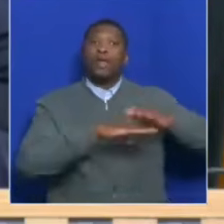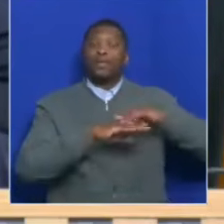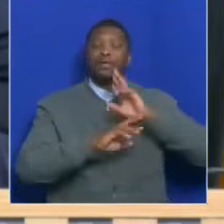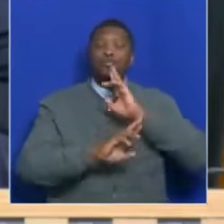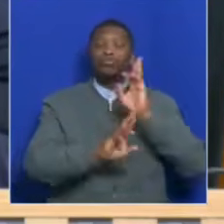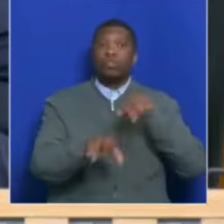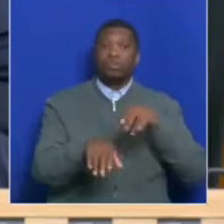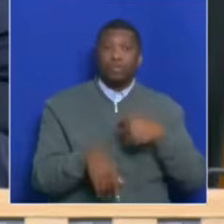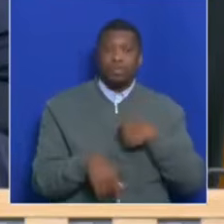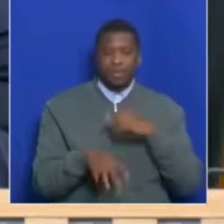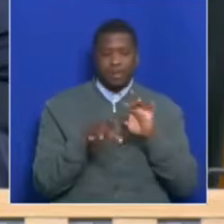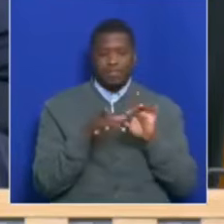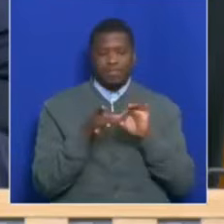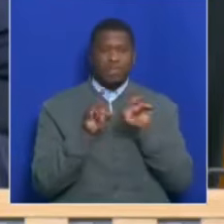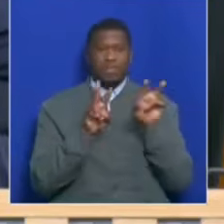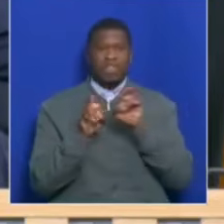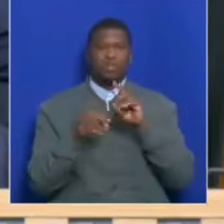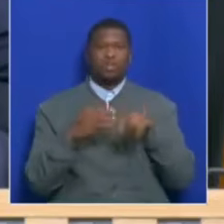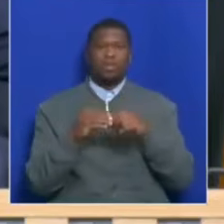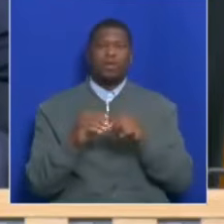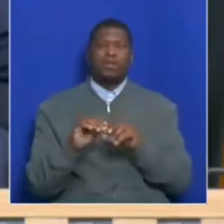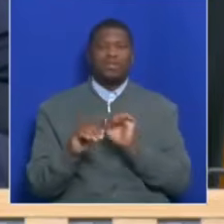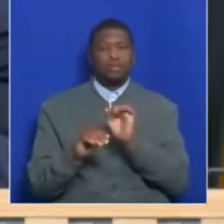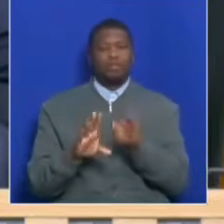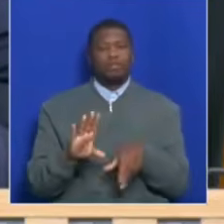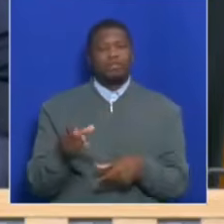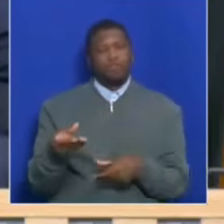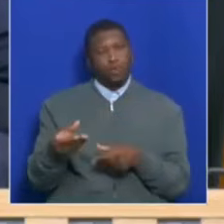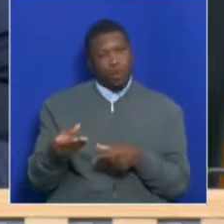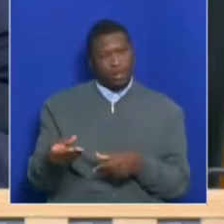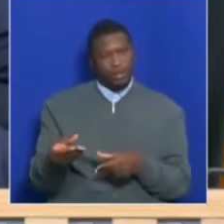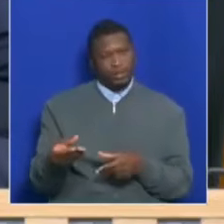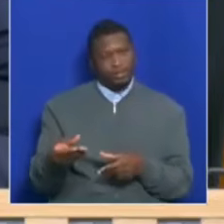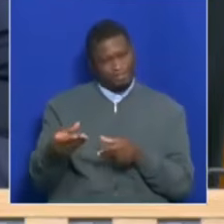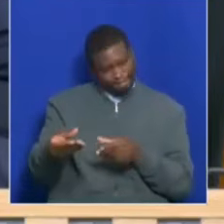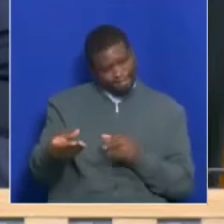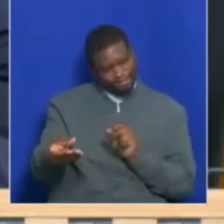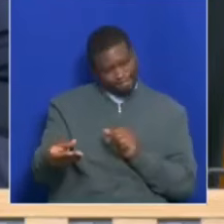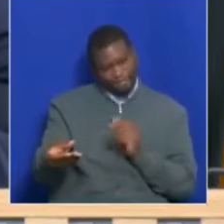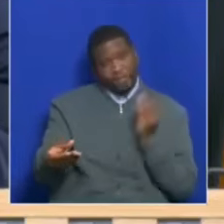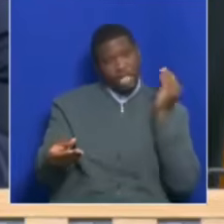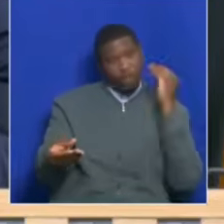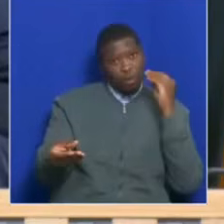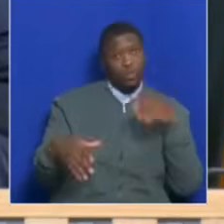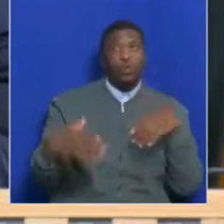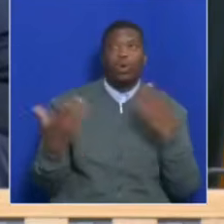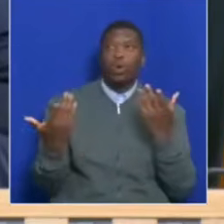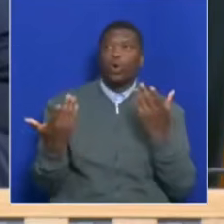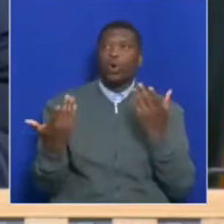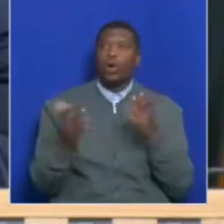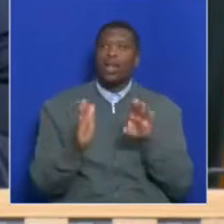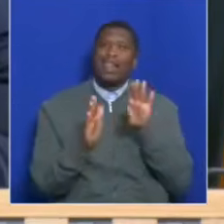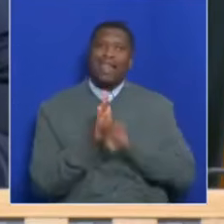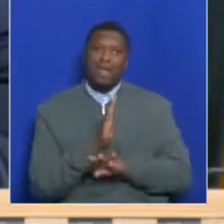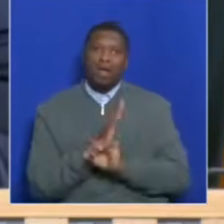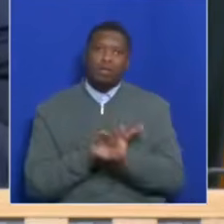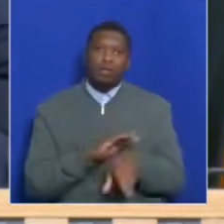about the dockets do the information or lack of it in the dockets. You've already responded and